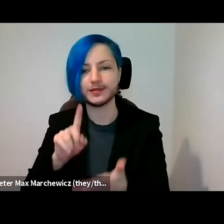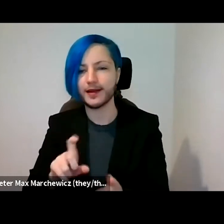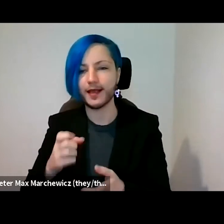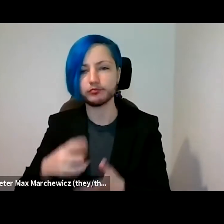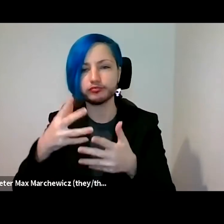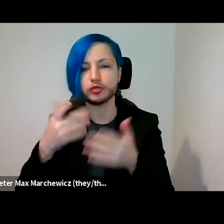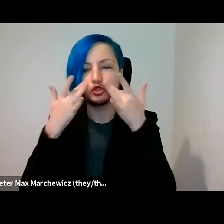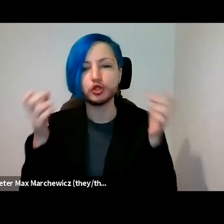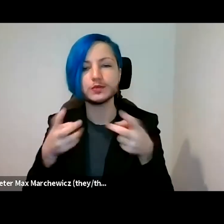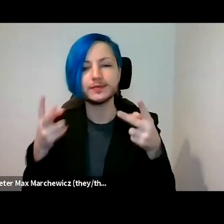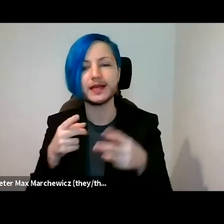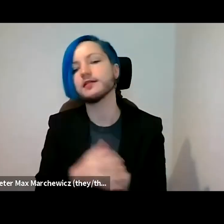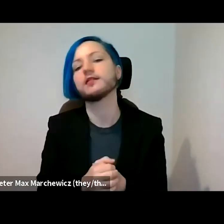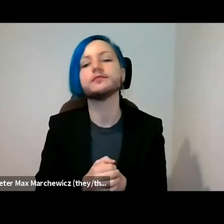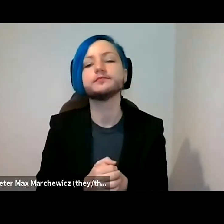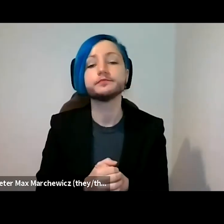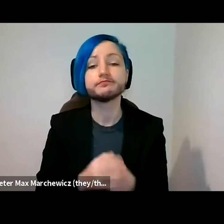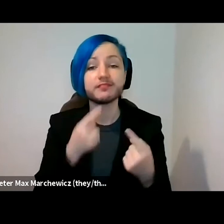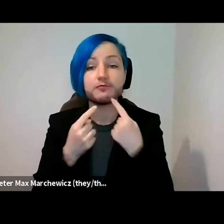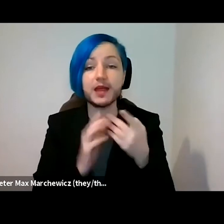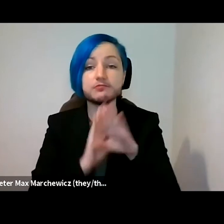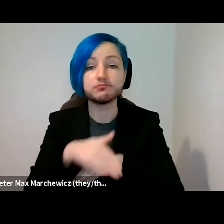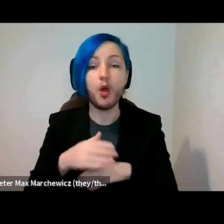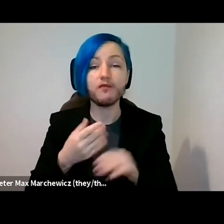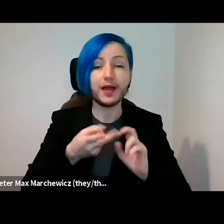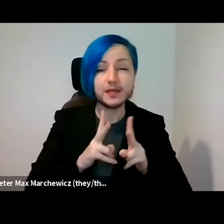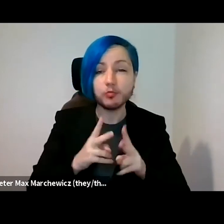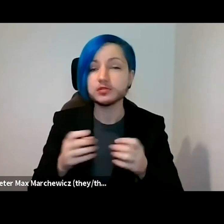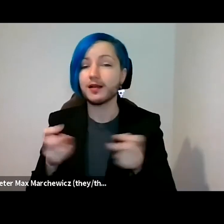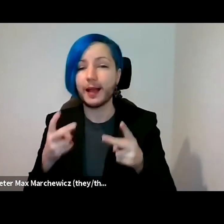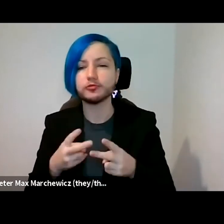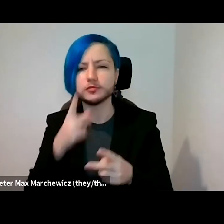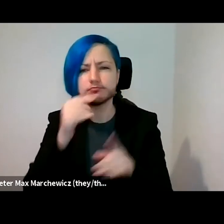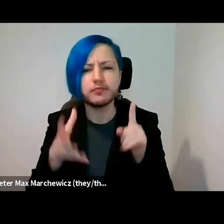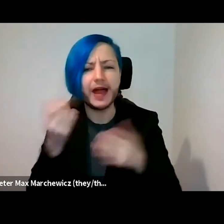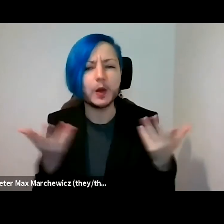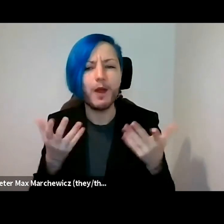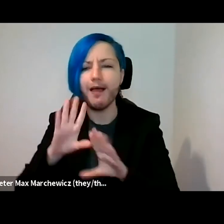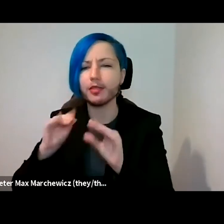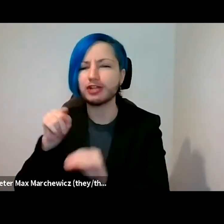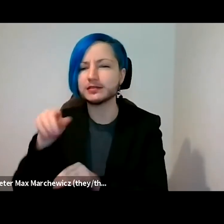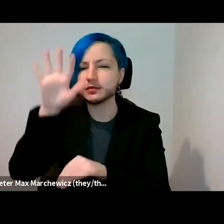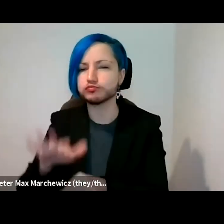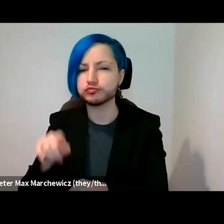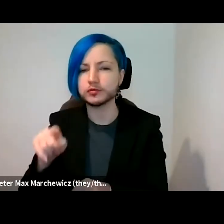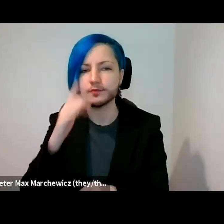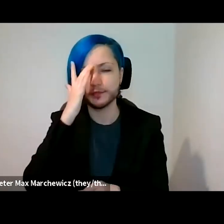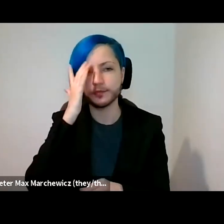Details on how to use these features have been posted in the chat. Questions for Suchrita, of course, are welcomed.